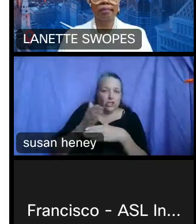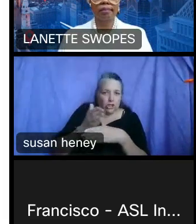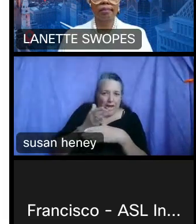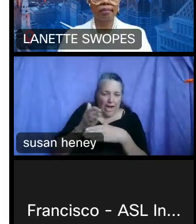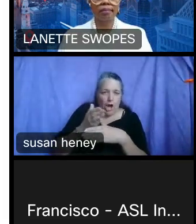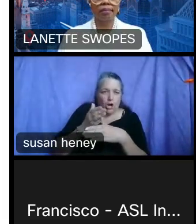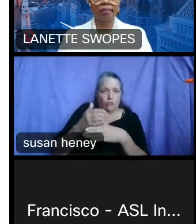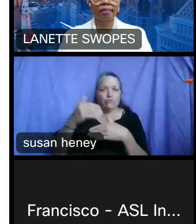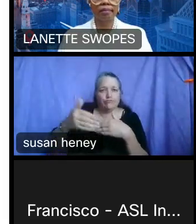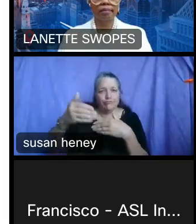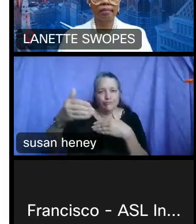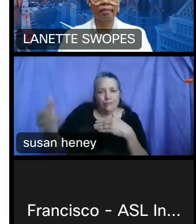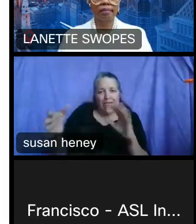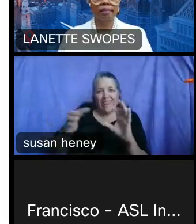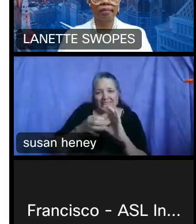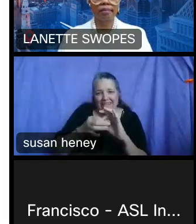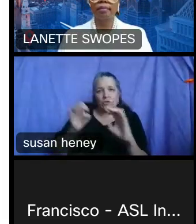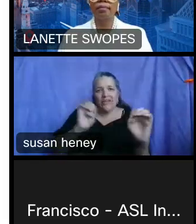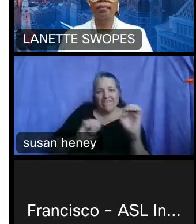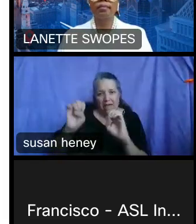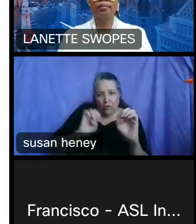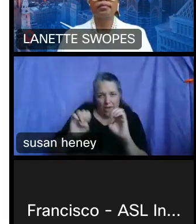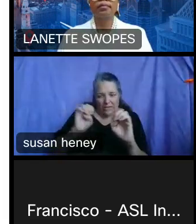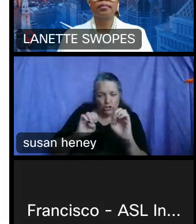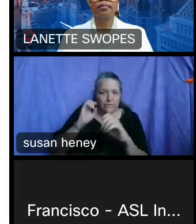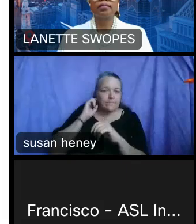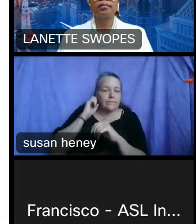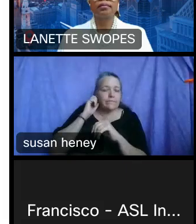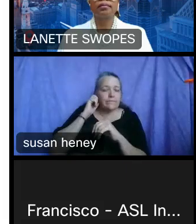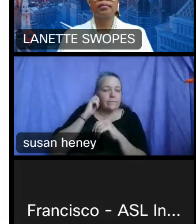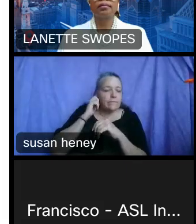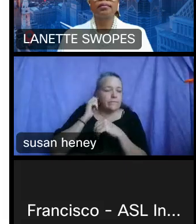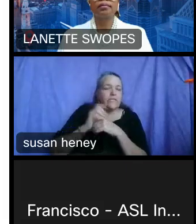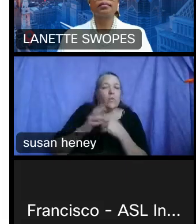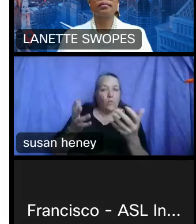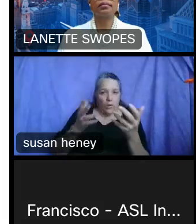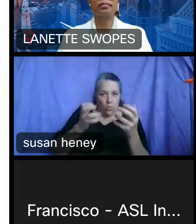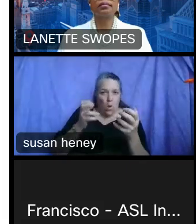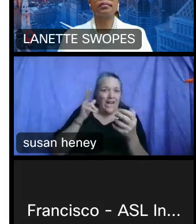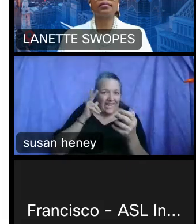the link to our evaluation. We are very interested in hearing from you on how we are doing.